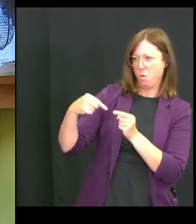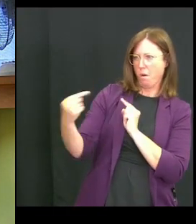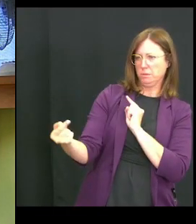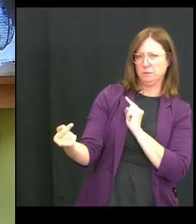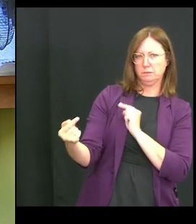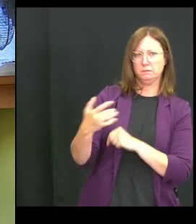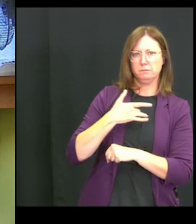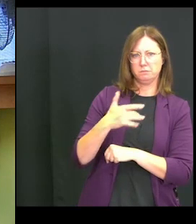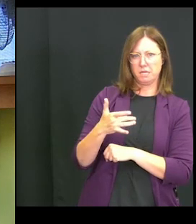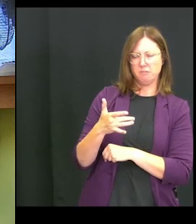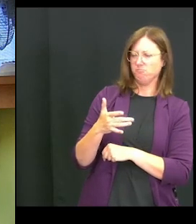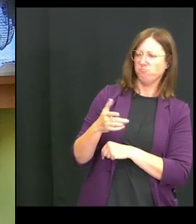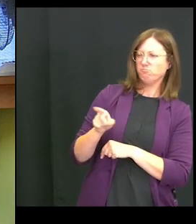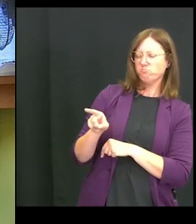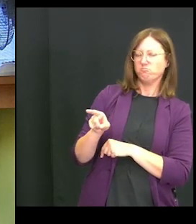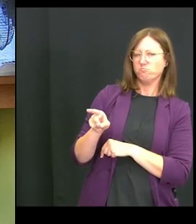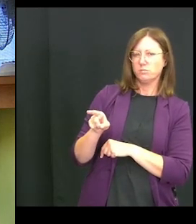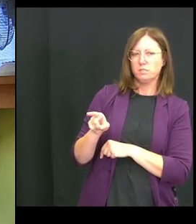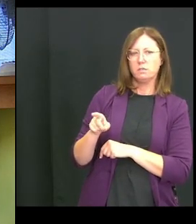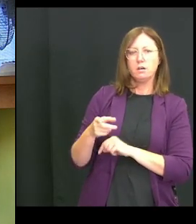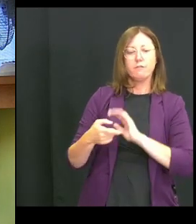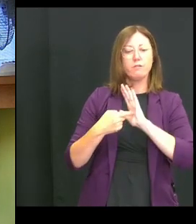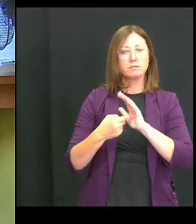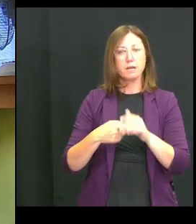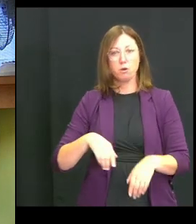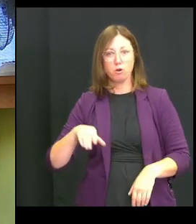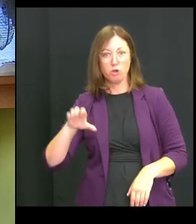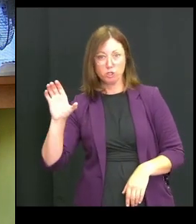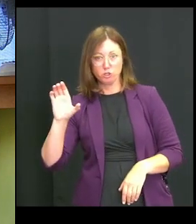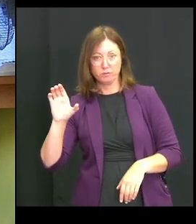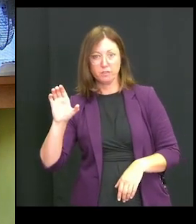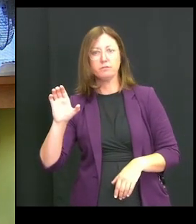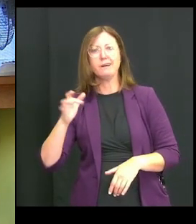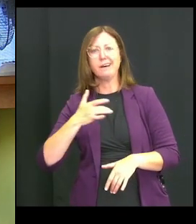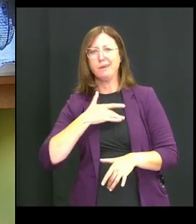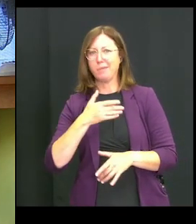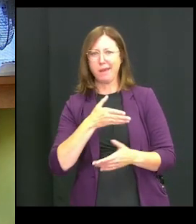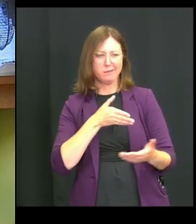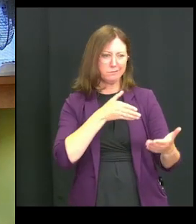That is, for example, Conservatives increasingly dislike the NDP and Liberal party,